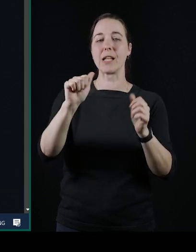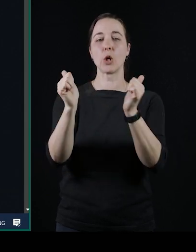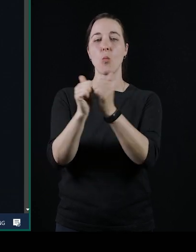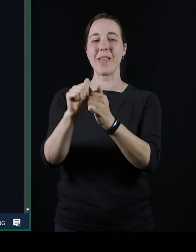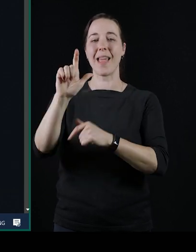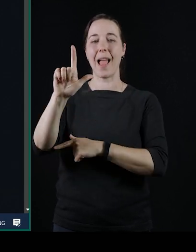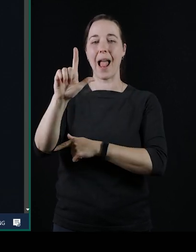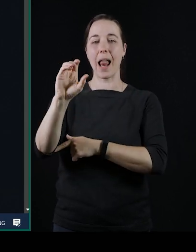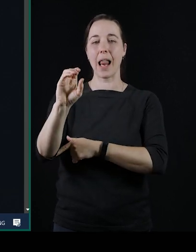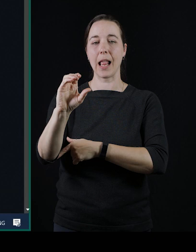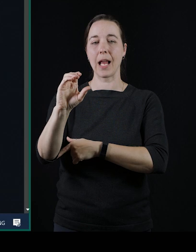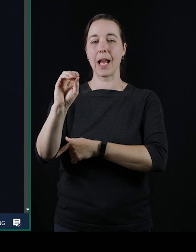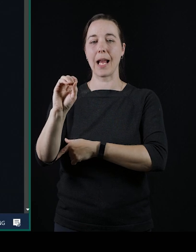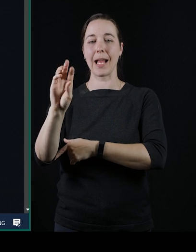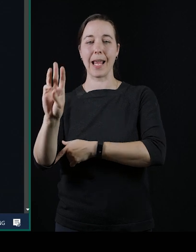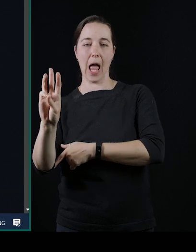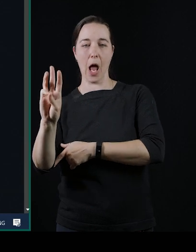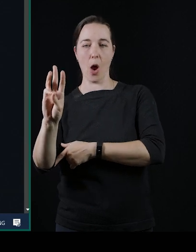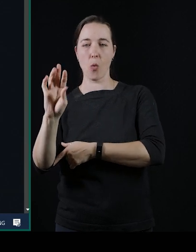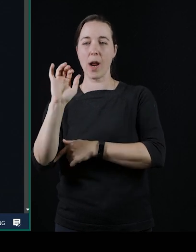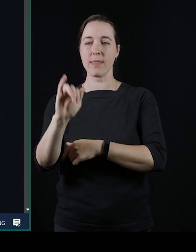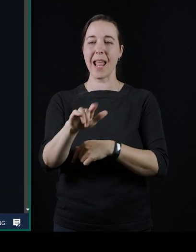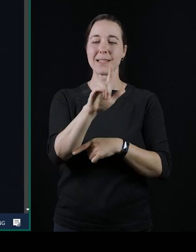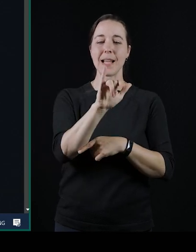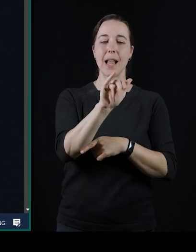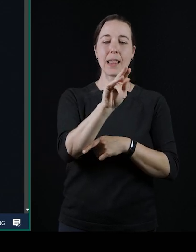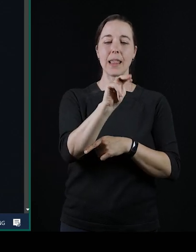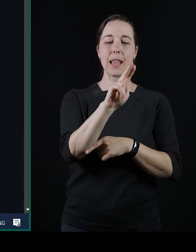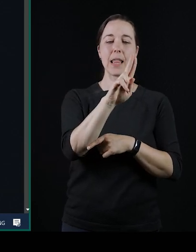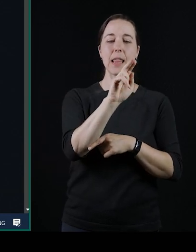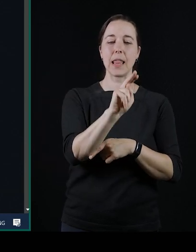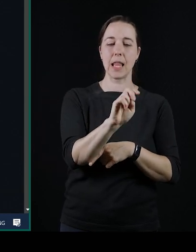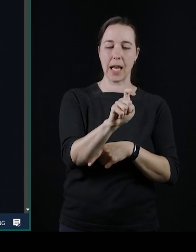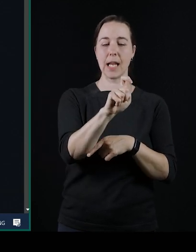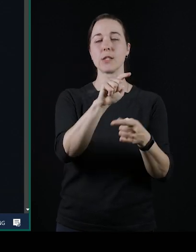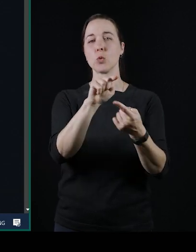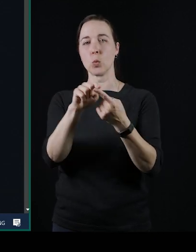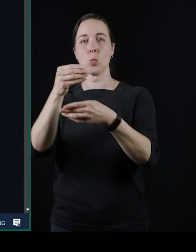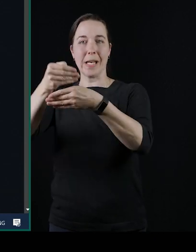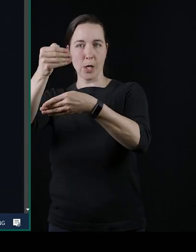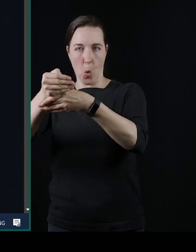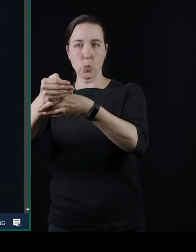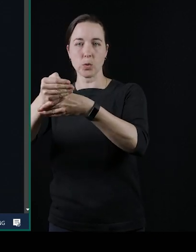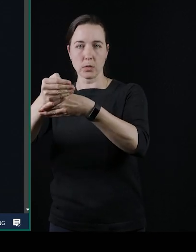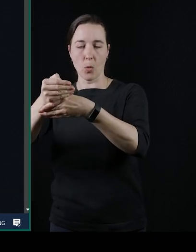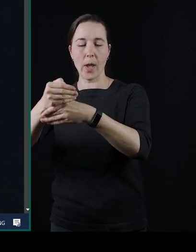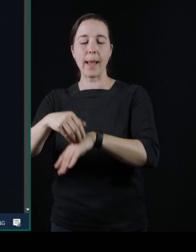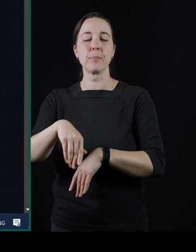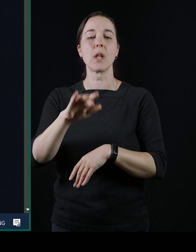with the L-Cow parameter. L-Cow stands for Linux for dense for Windows, so we will present it.